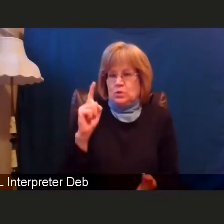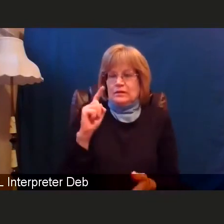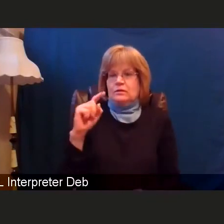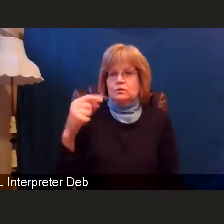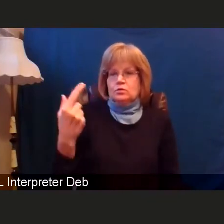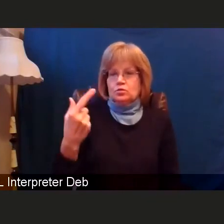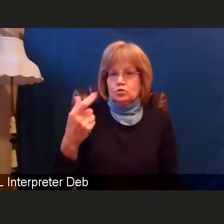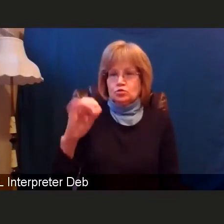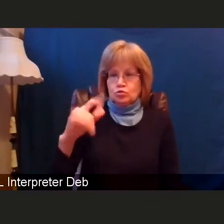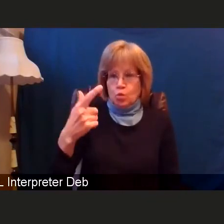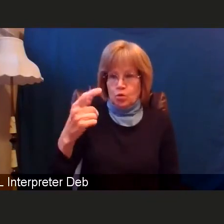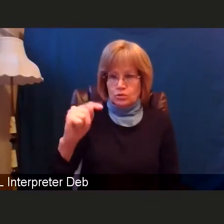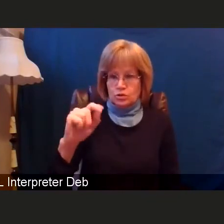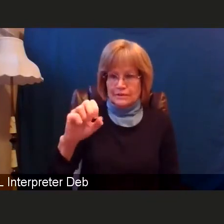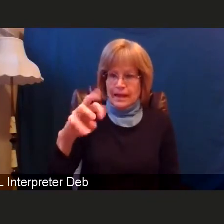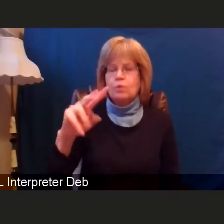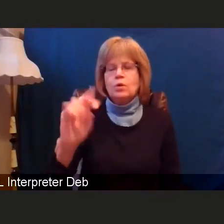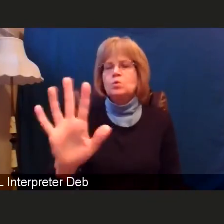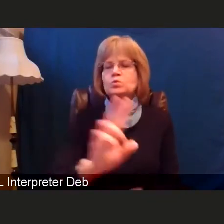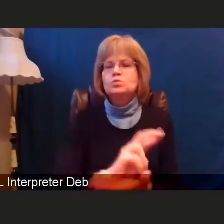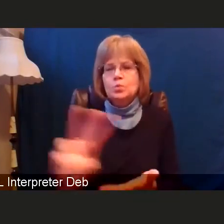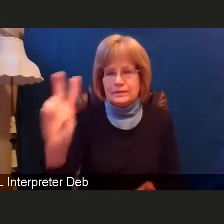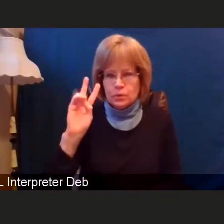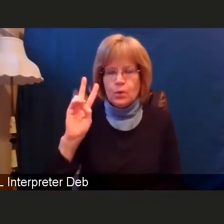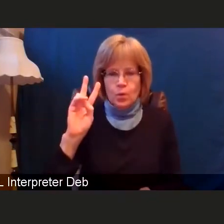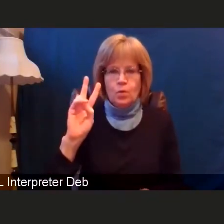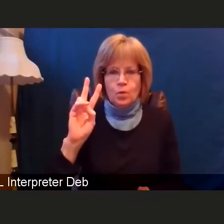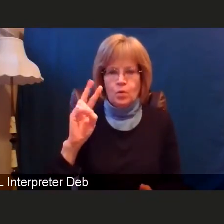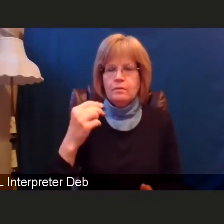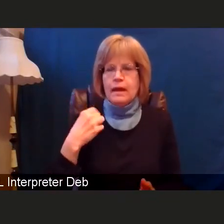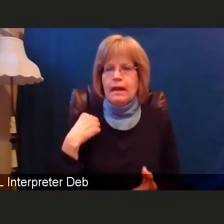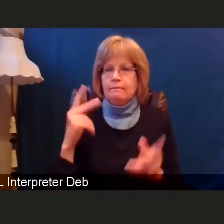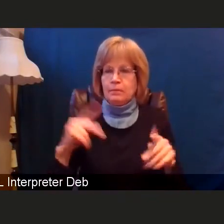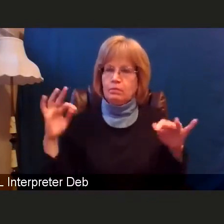last week, two weeks ago partnering with the State